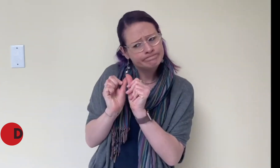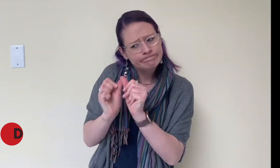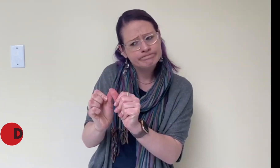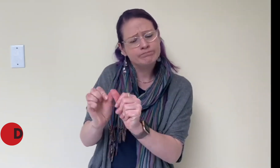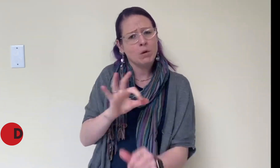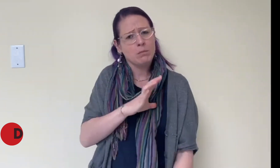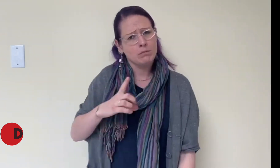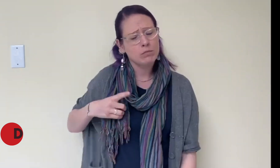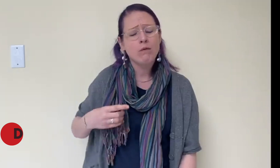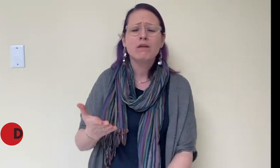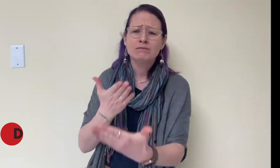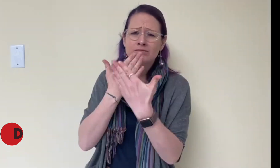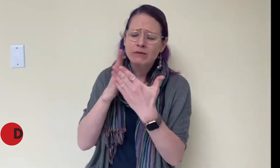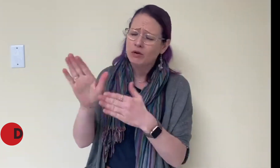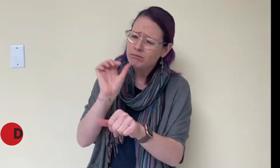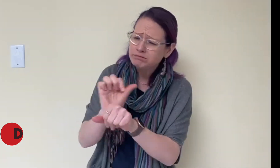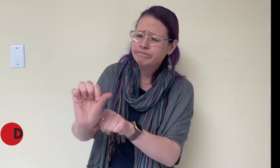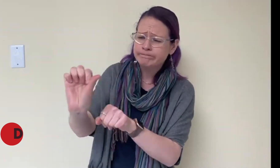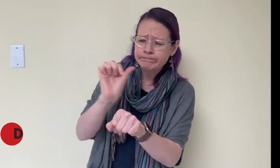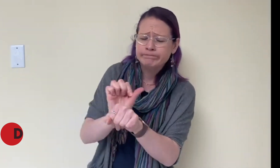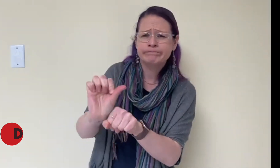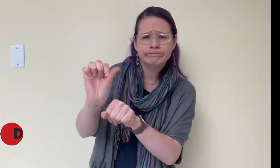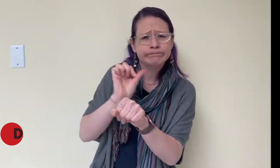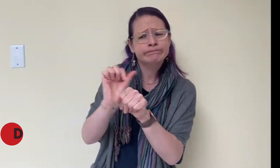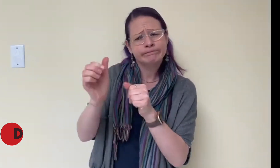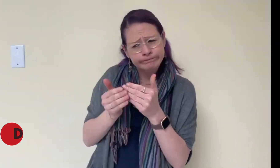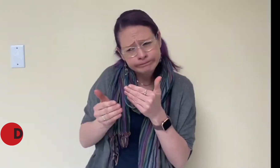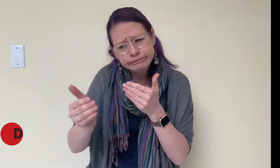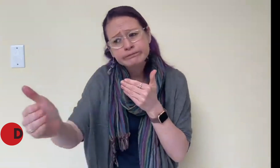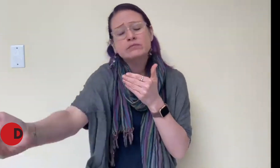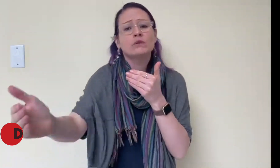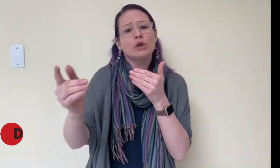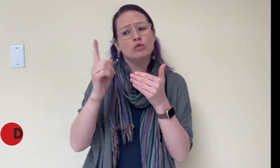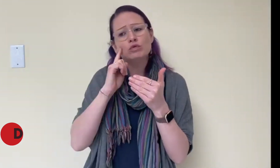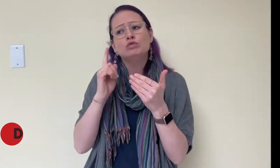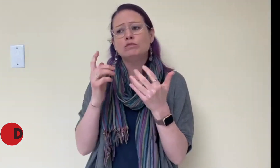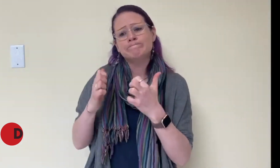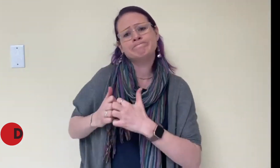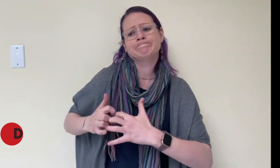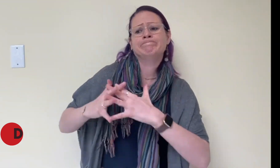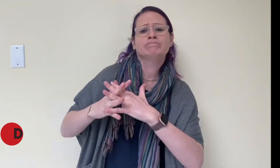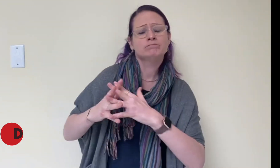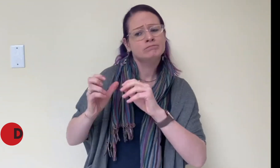on the board, thanks for your dedicated work to strengthen SDHHNS.